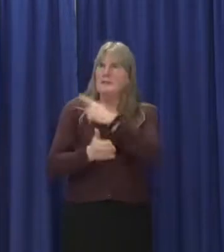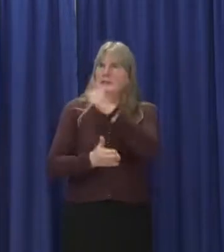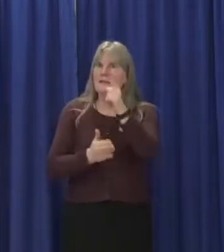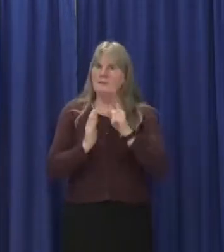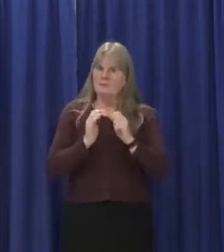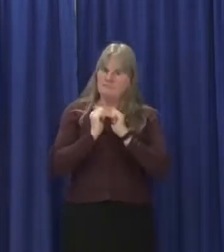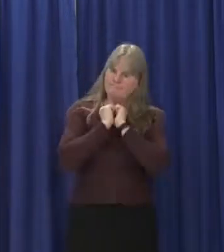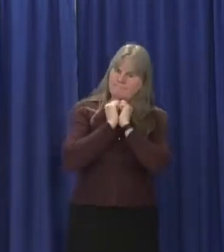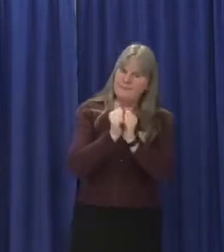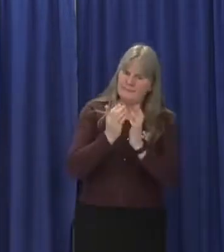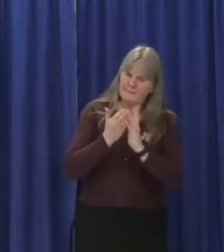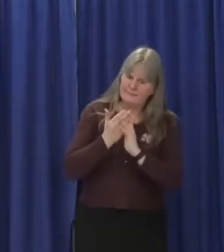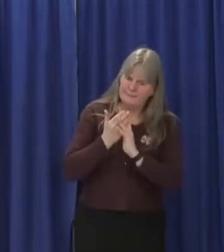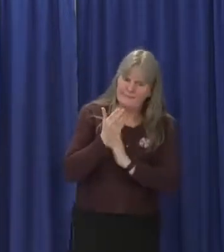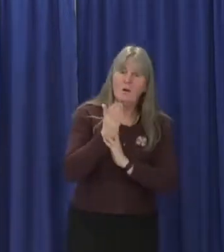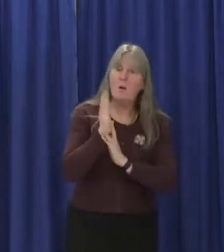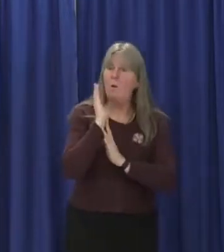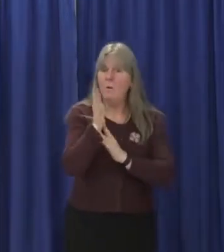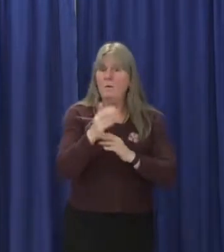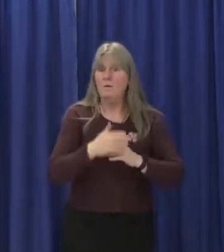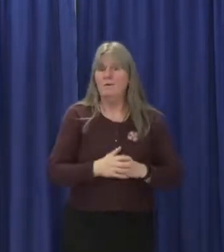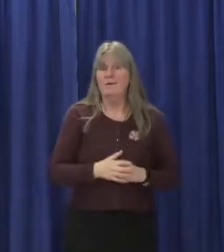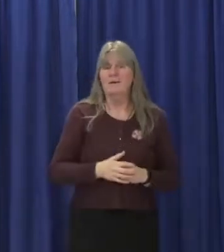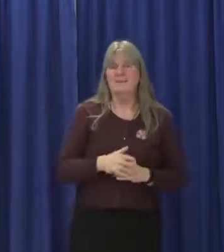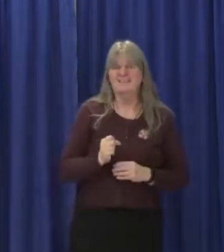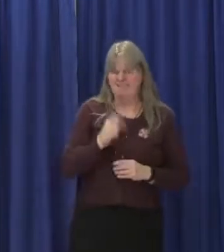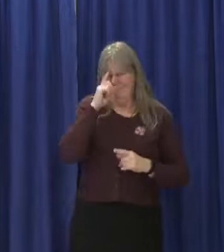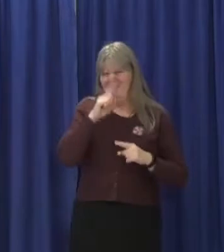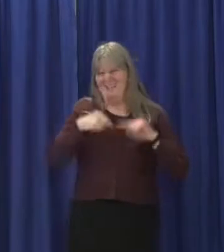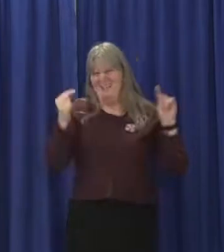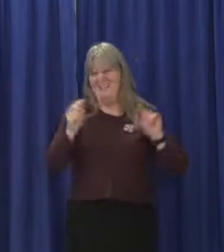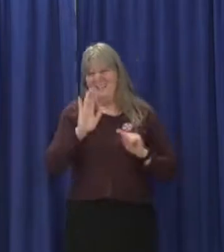So I disagree with the beginning of your-- of your